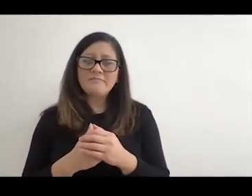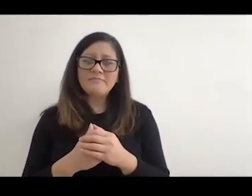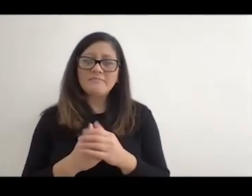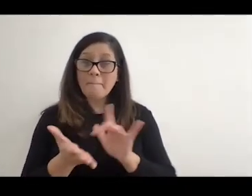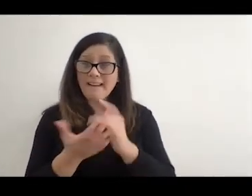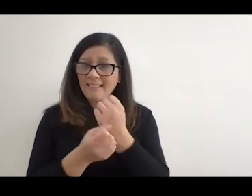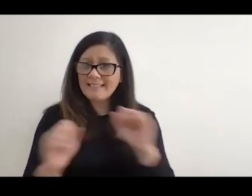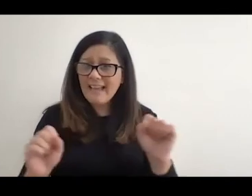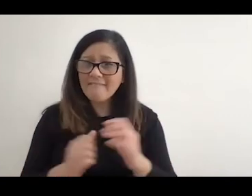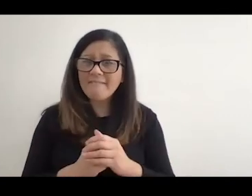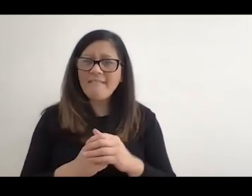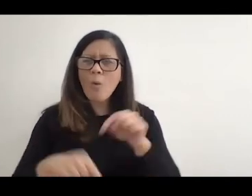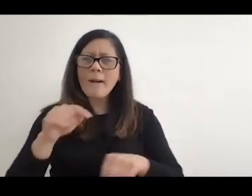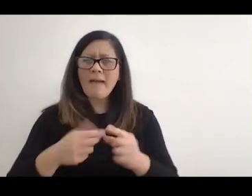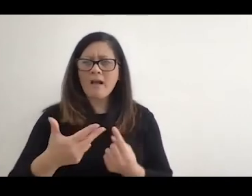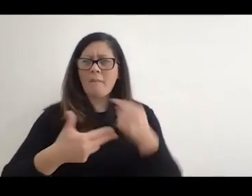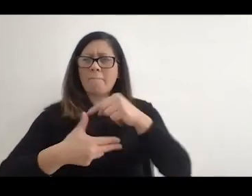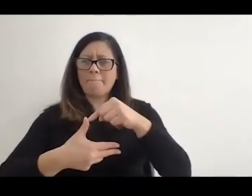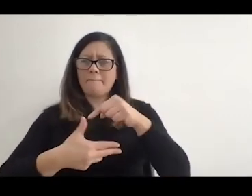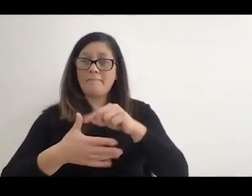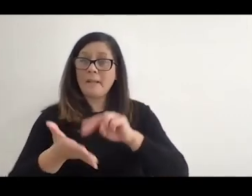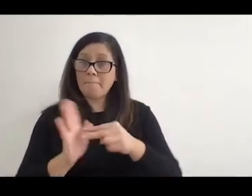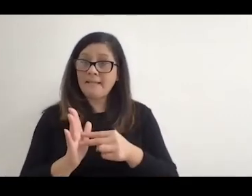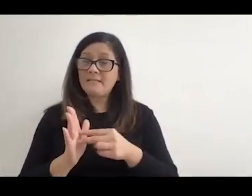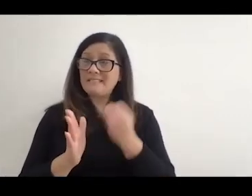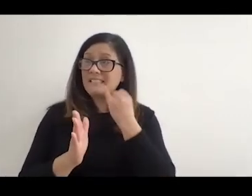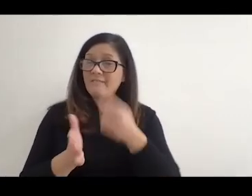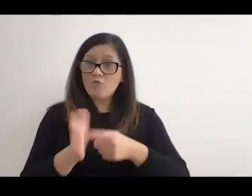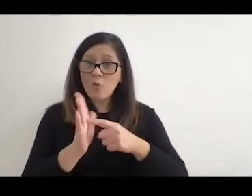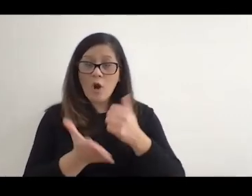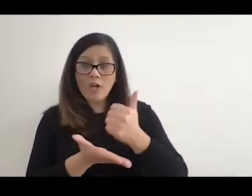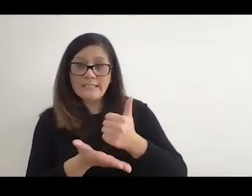This doesn't mean that if you dress with a dresser that you know.